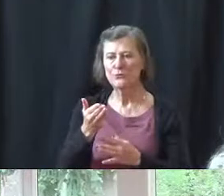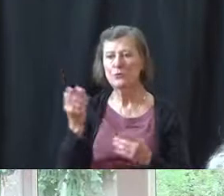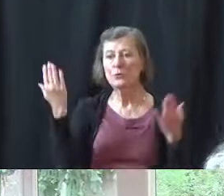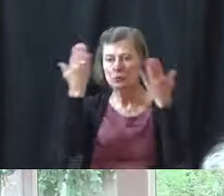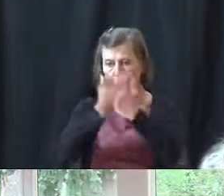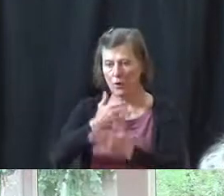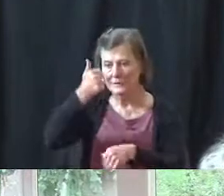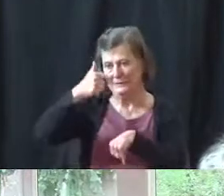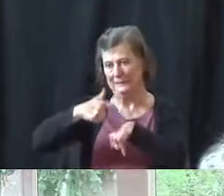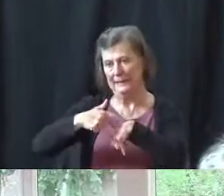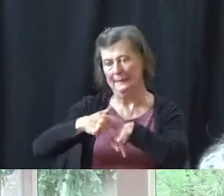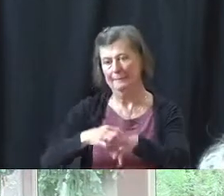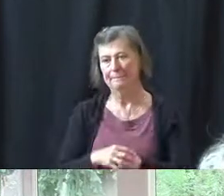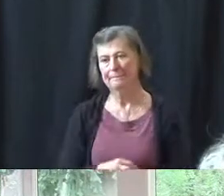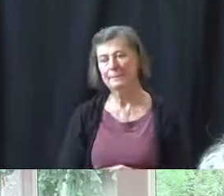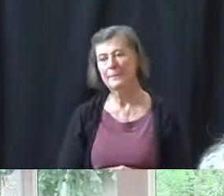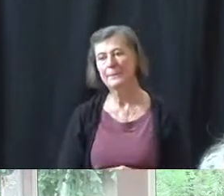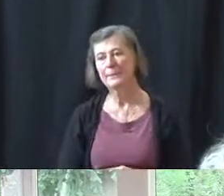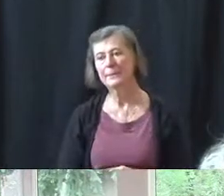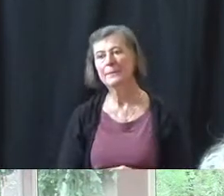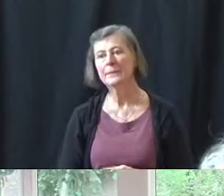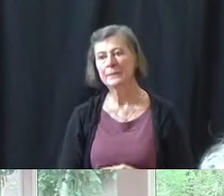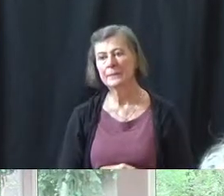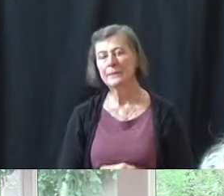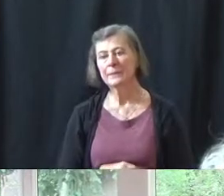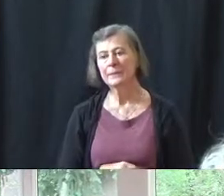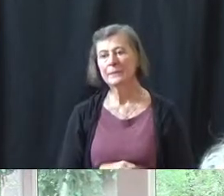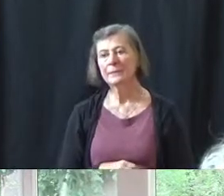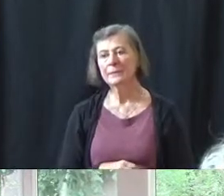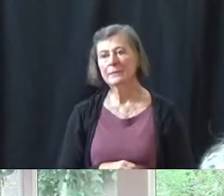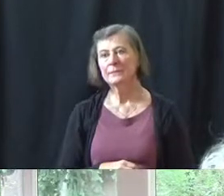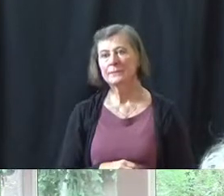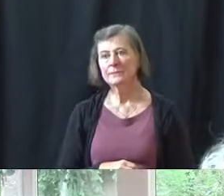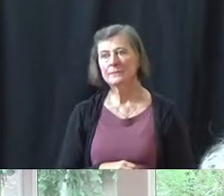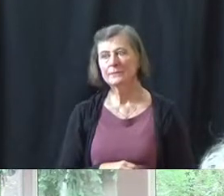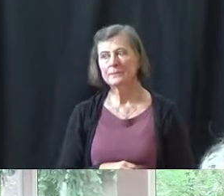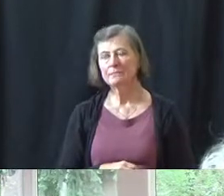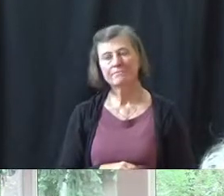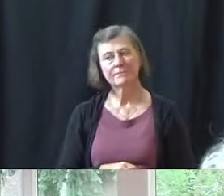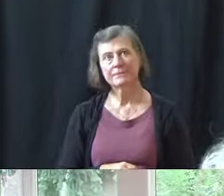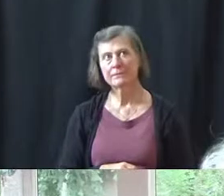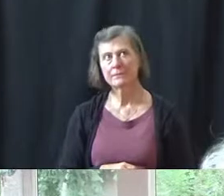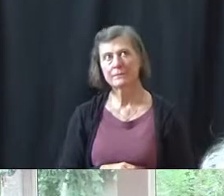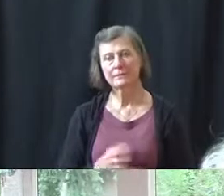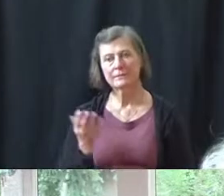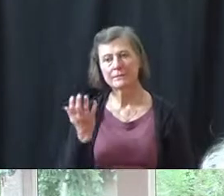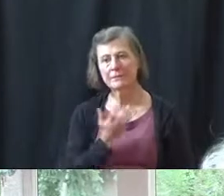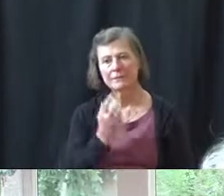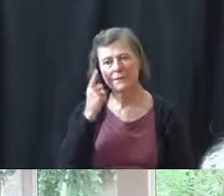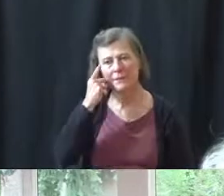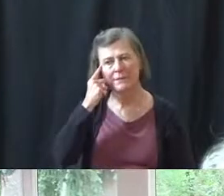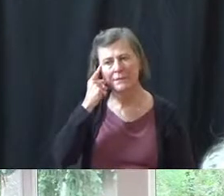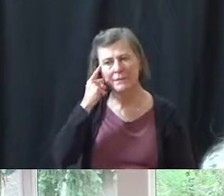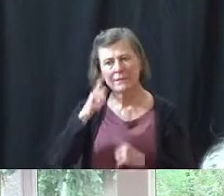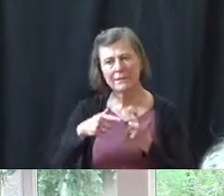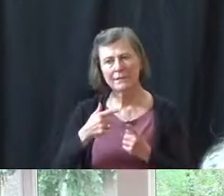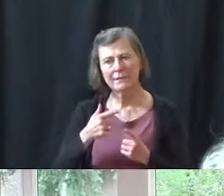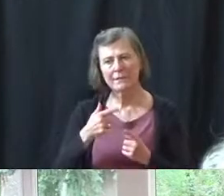What a thought. What a life!